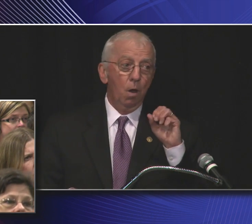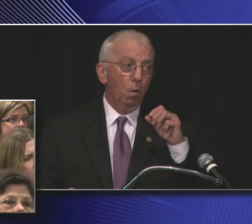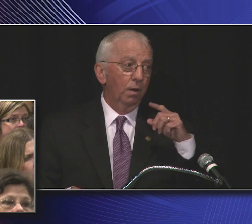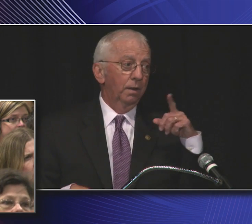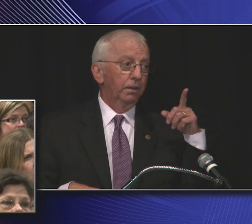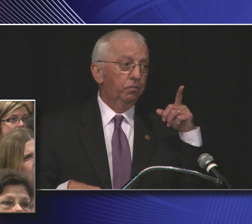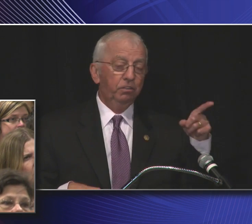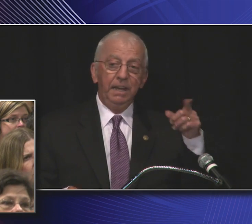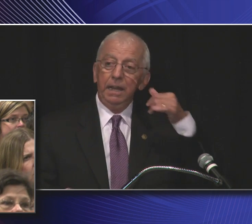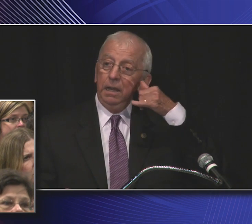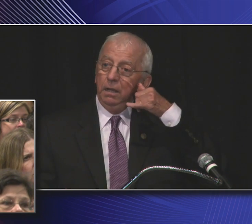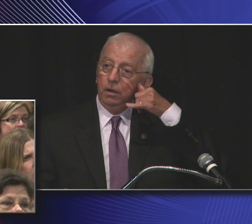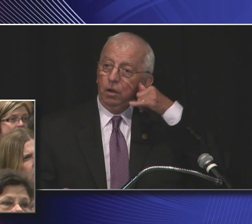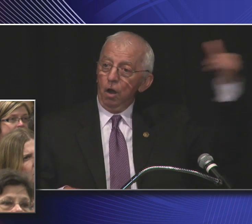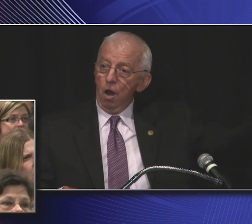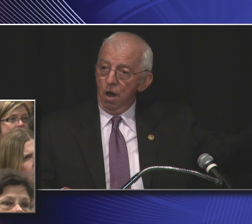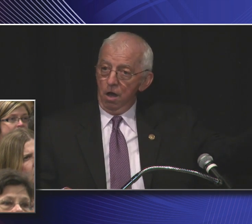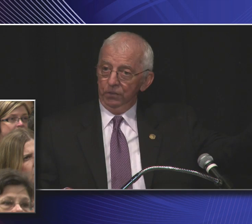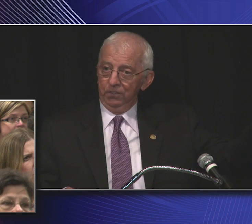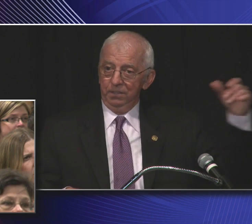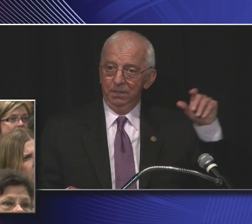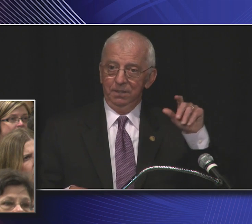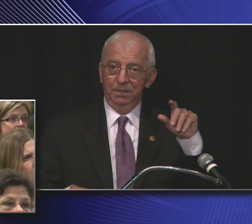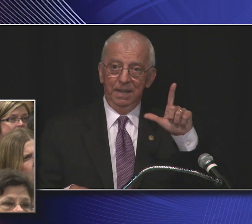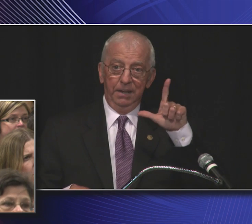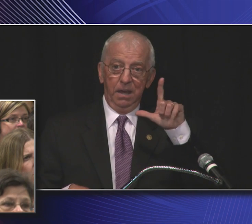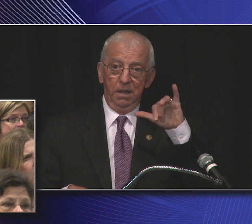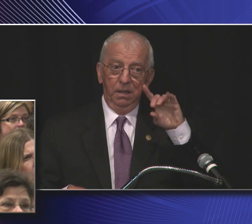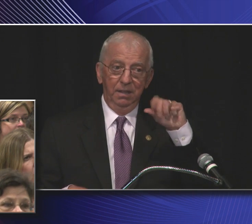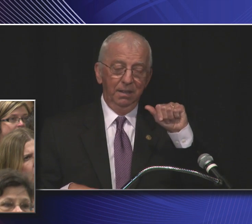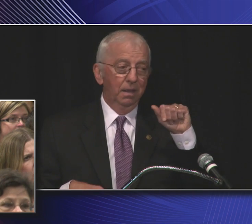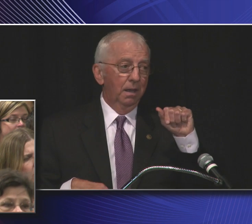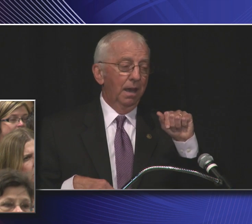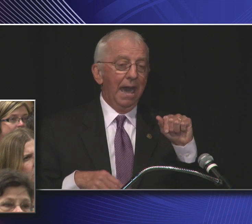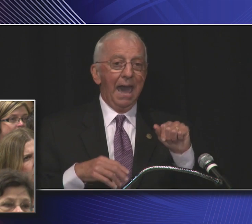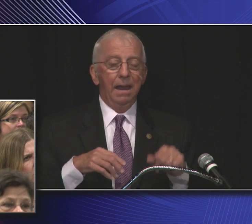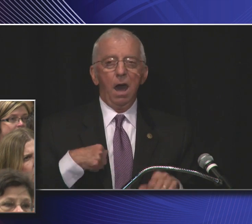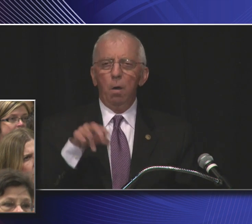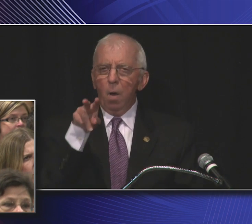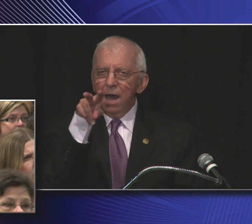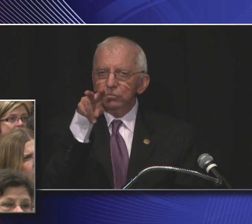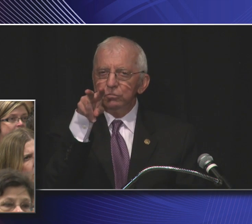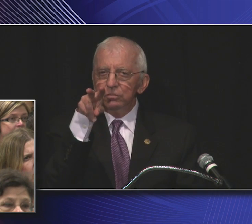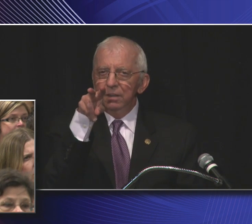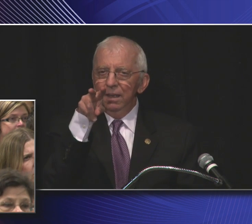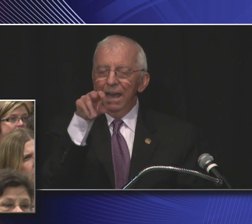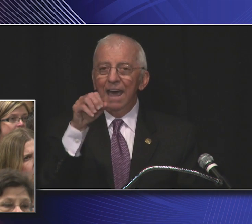So she calls Linda and I watch.